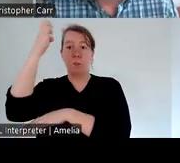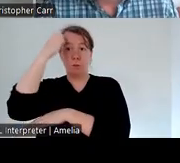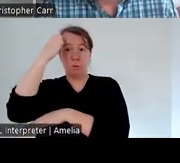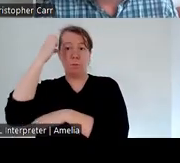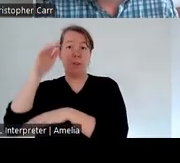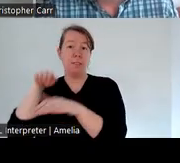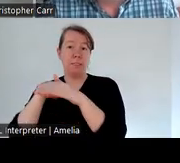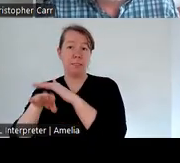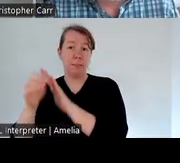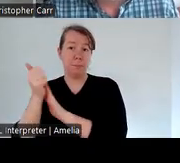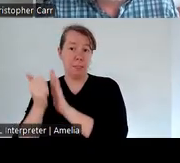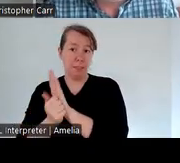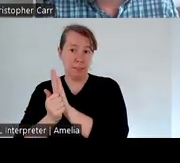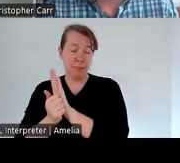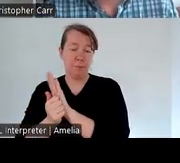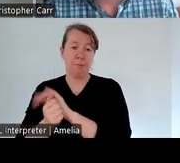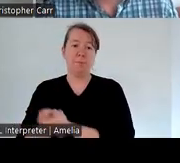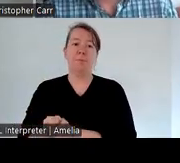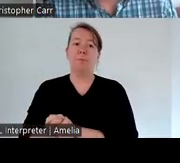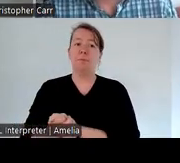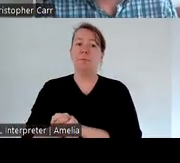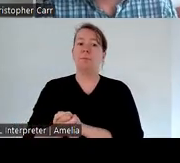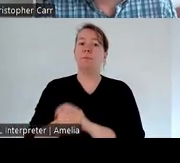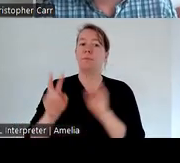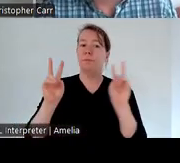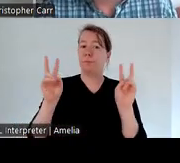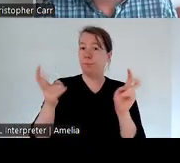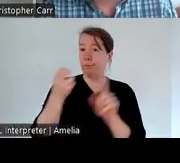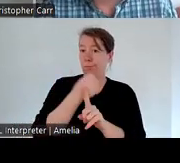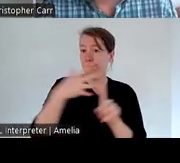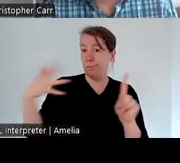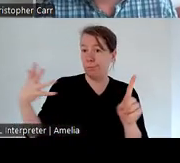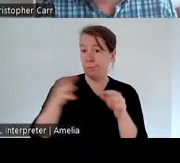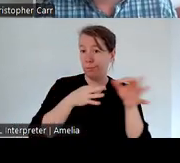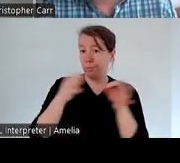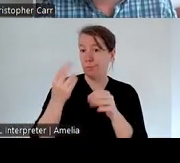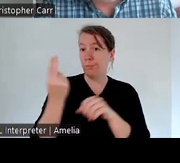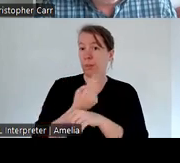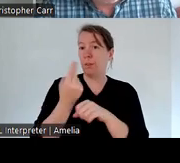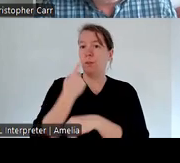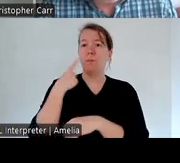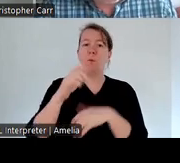Schema vocabulary is used to describe accessibility features, accessibility hazards,